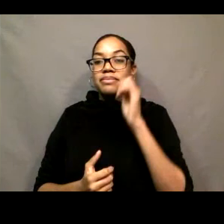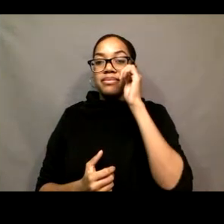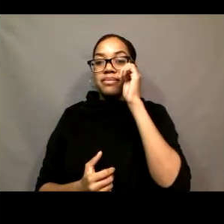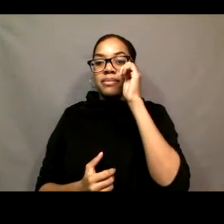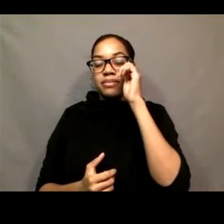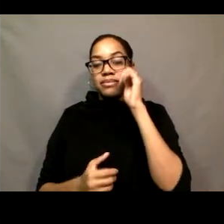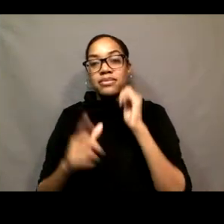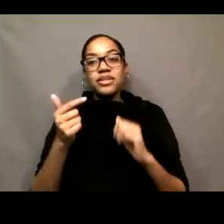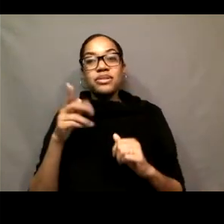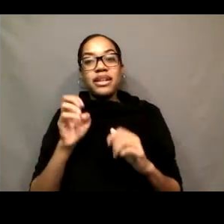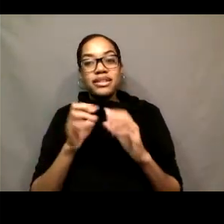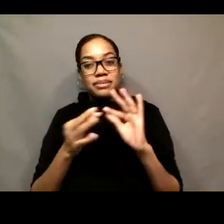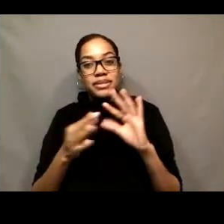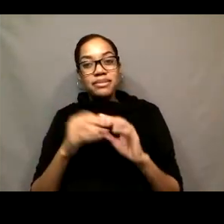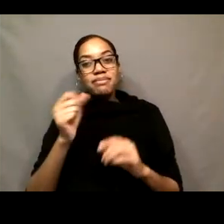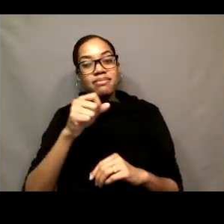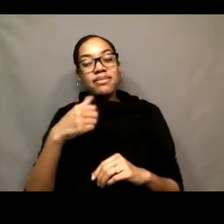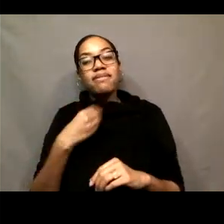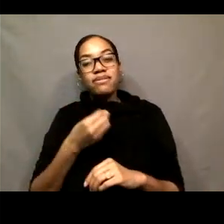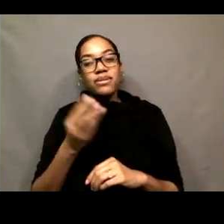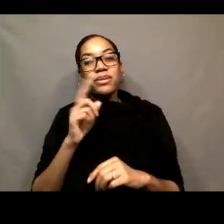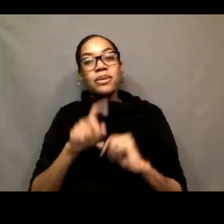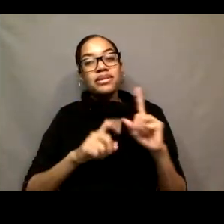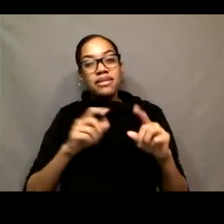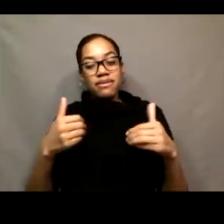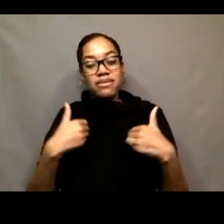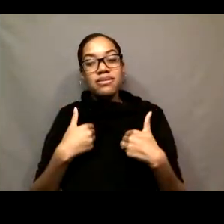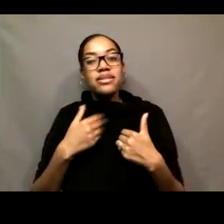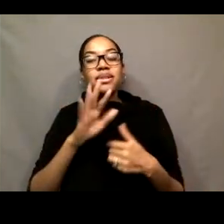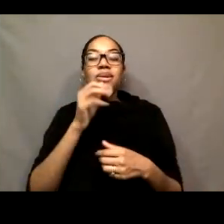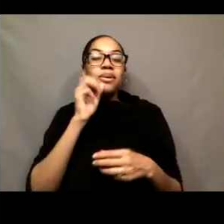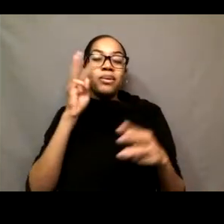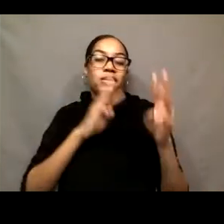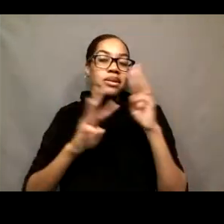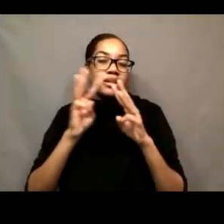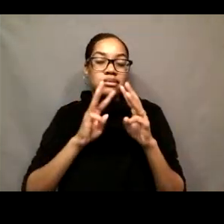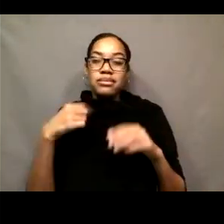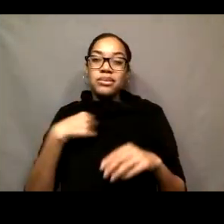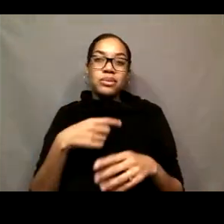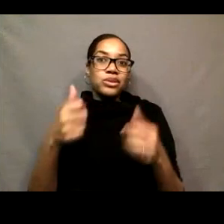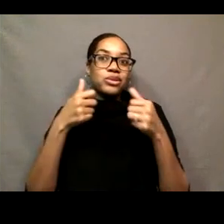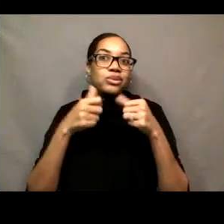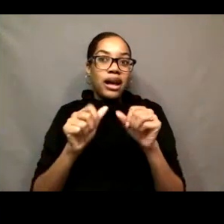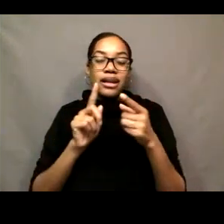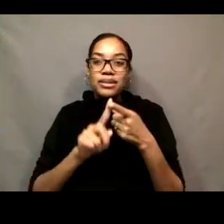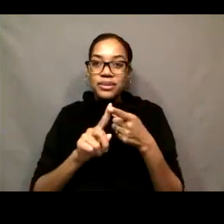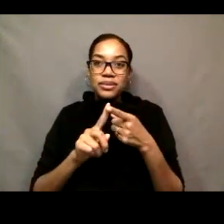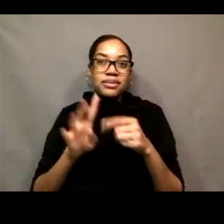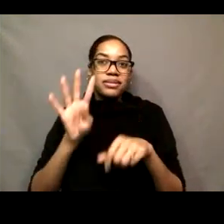[Grace] This is Grace from the chat box we do have a few questions and don't worry we try as close as we can to beat the 45 minutes